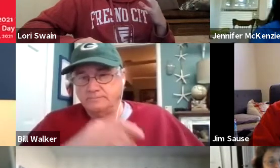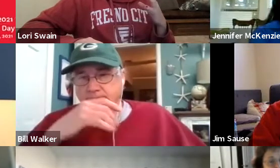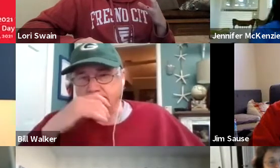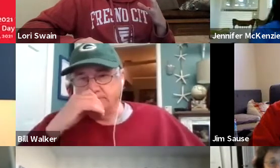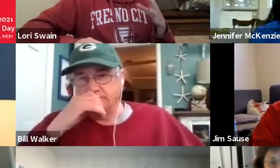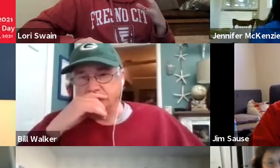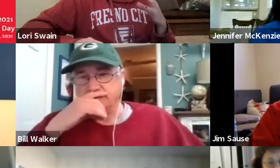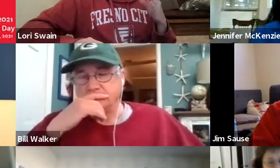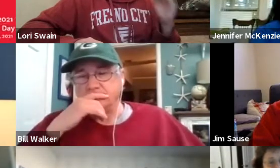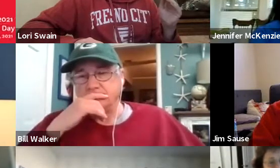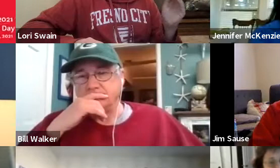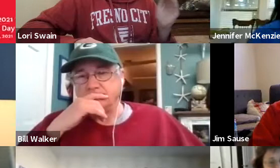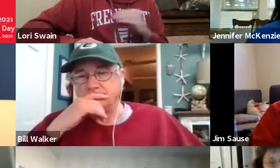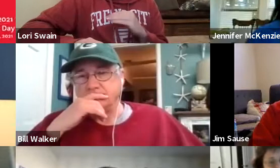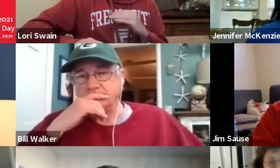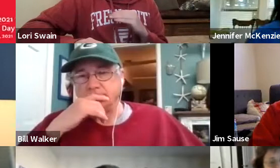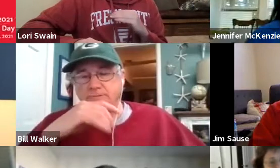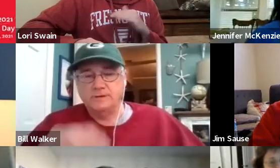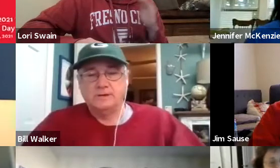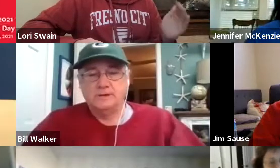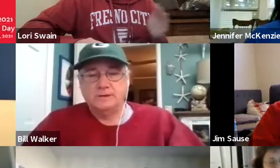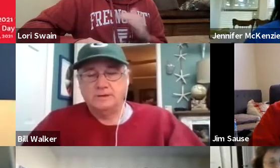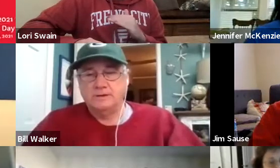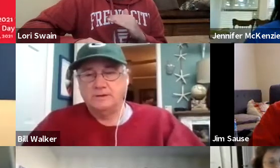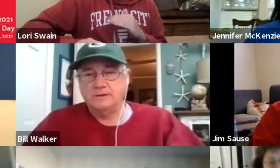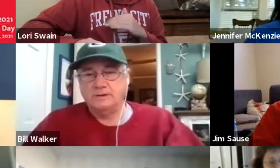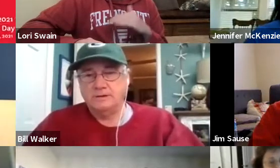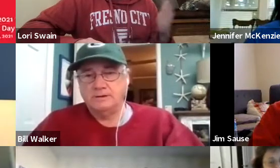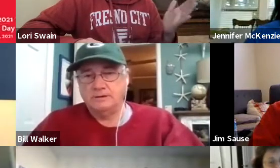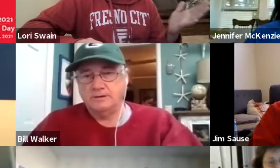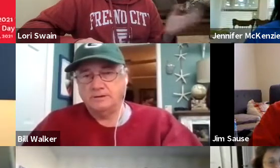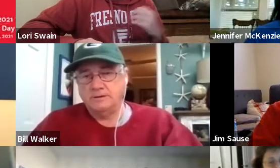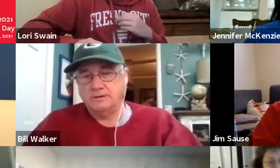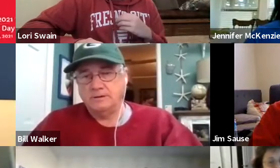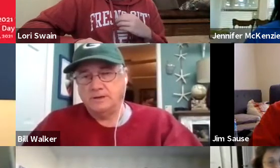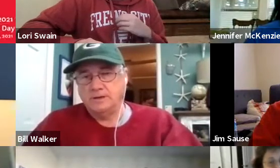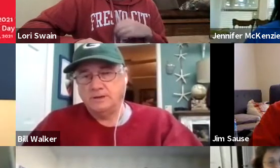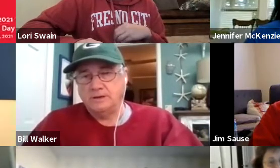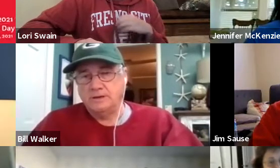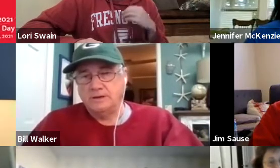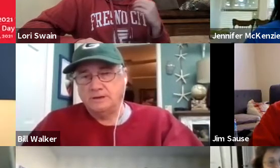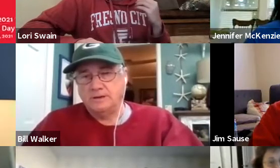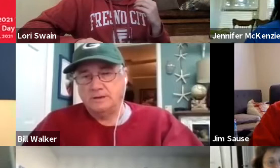They're flagged in the system as having barriers kind of. And so what we do is we take those students on and we make sure that